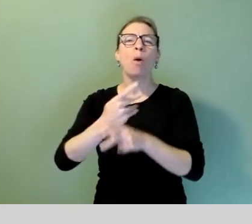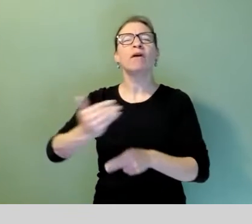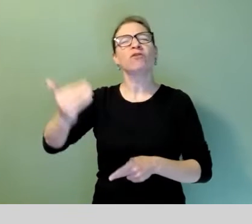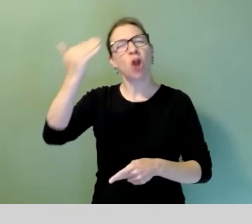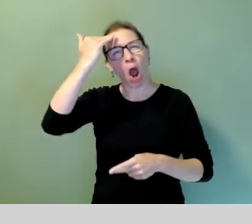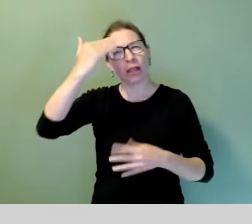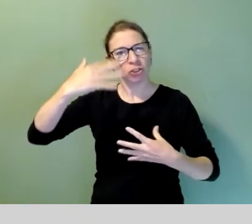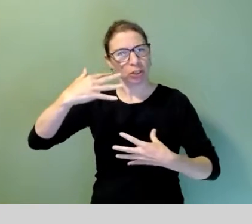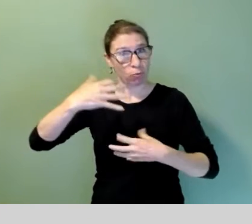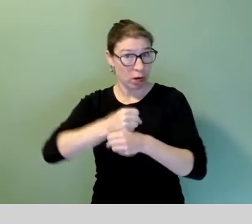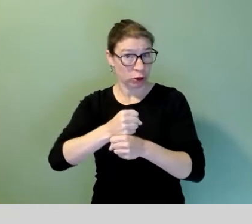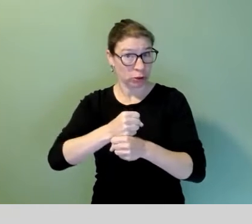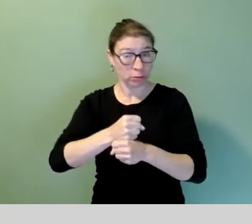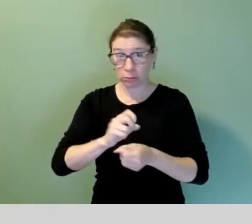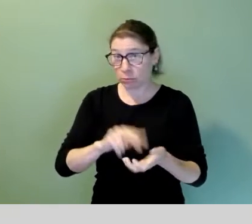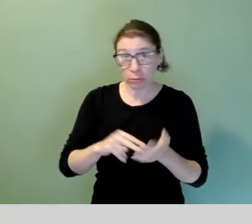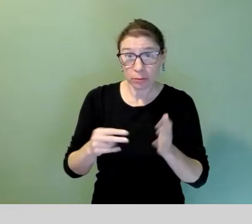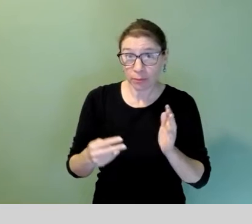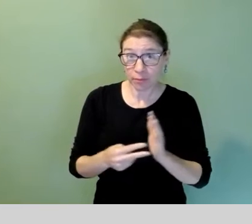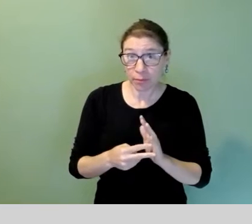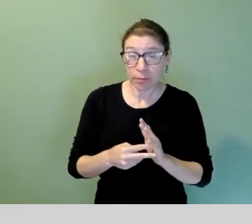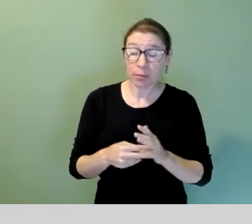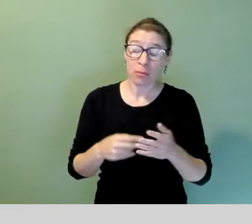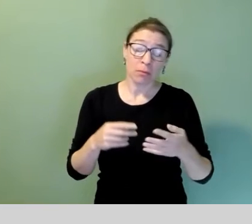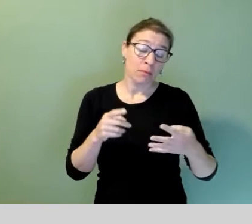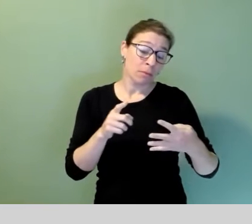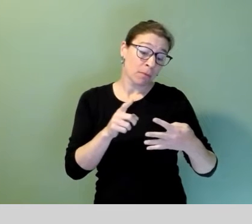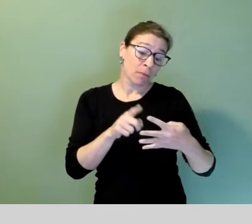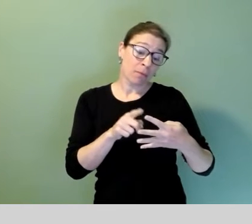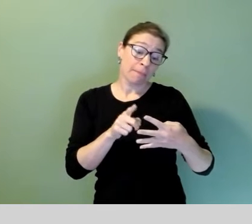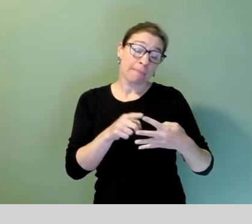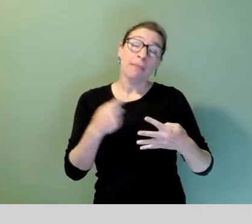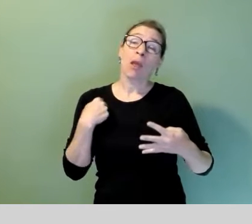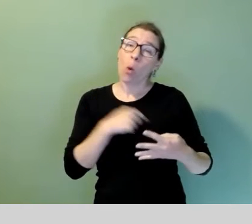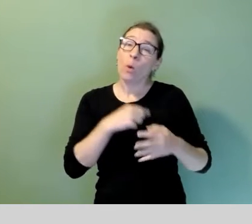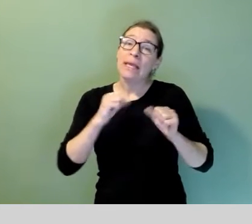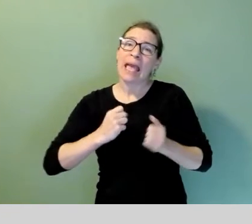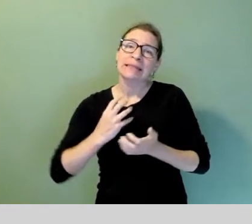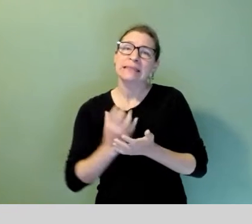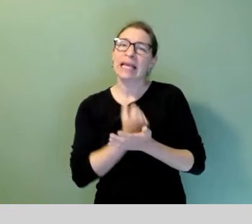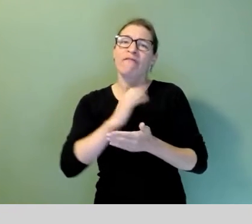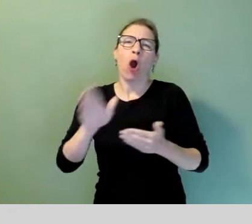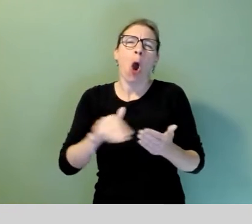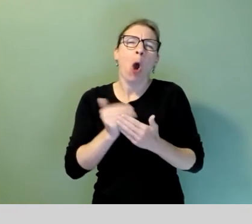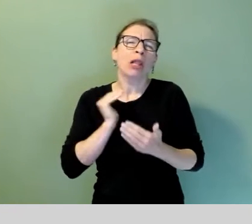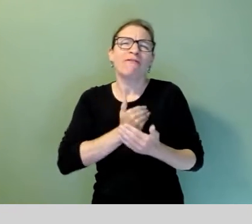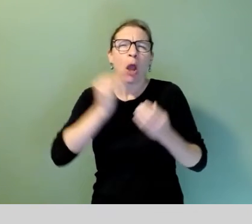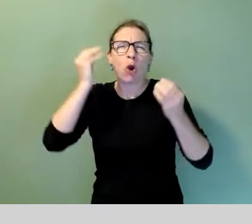What that means is that we're able to take advantage of all of our cognitive abilities